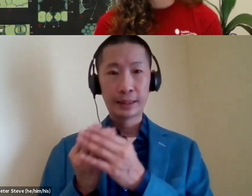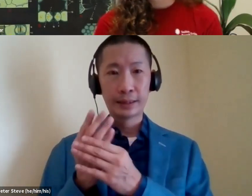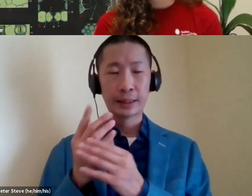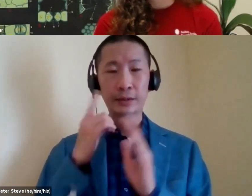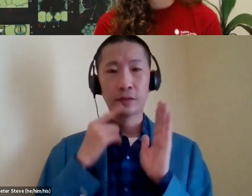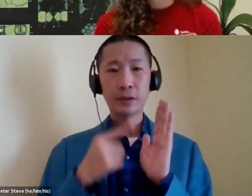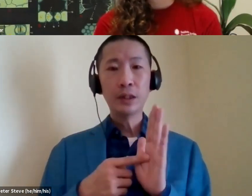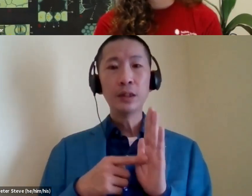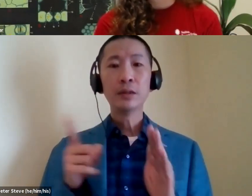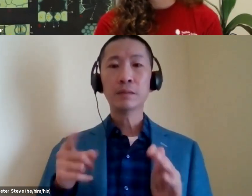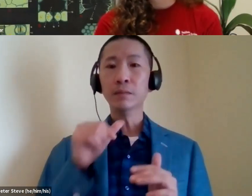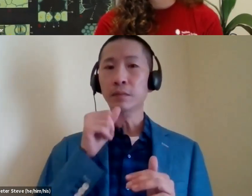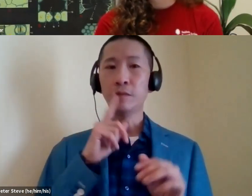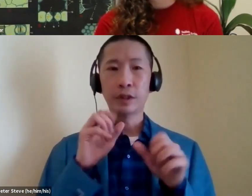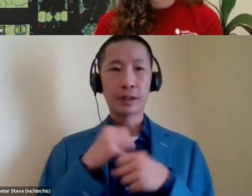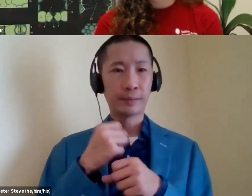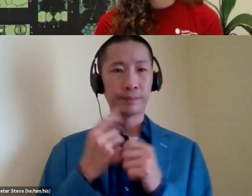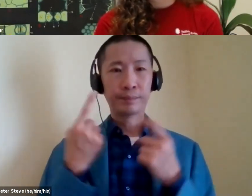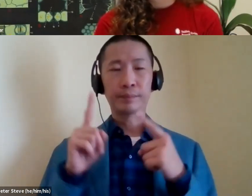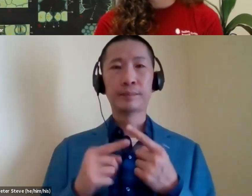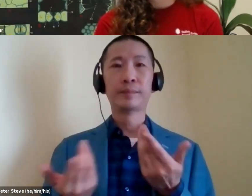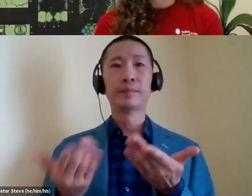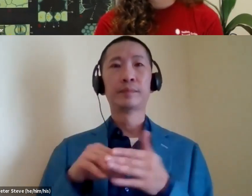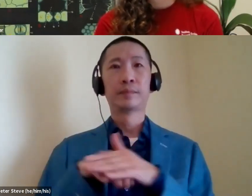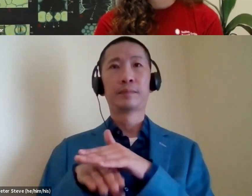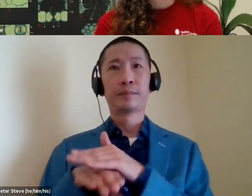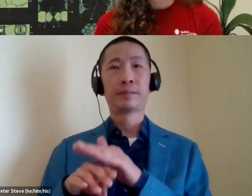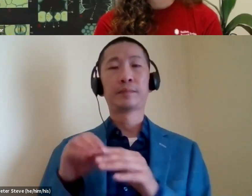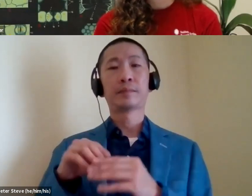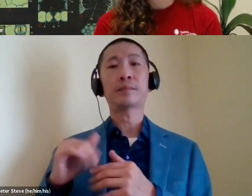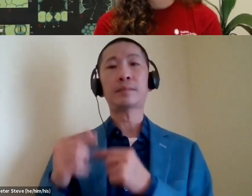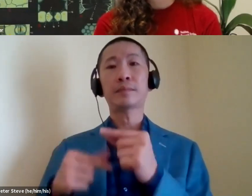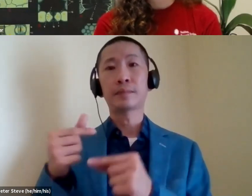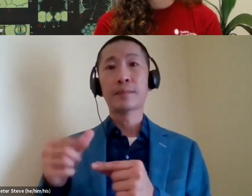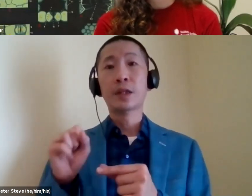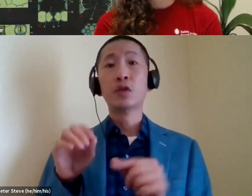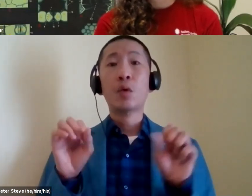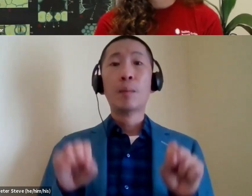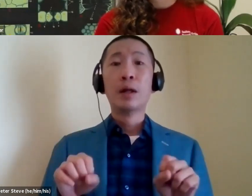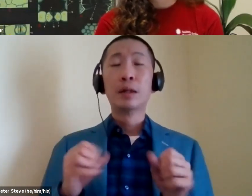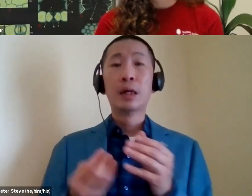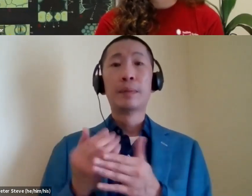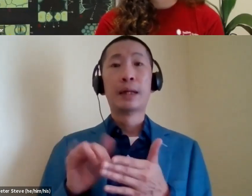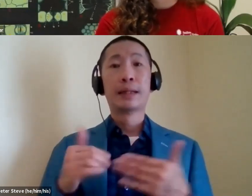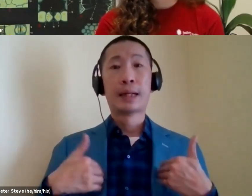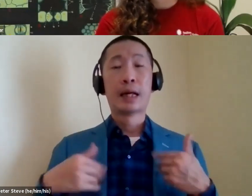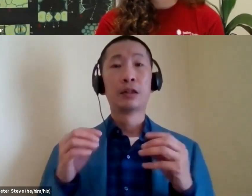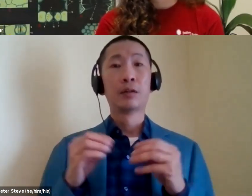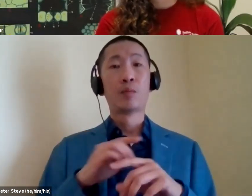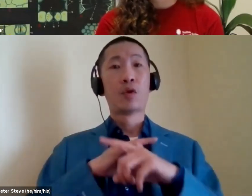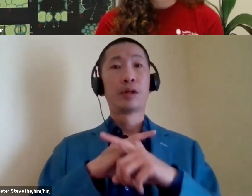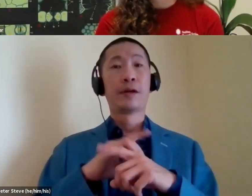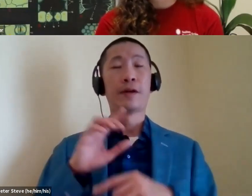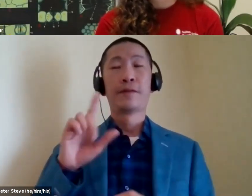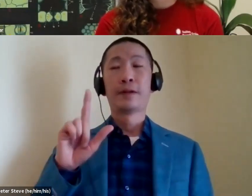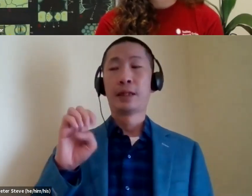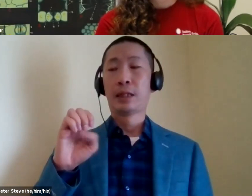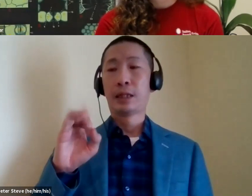Kim Komatsu (she/her): Are the ones that aren't going to make it to reproduce in that generation and so potentially a plant that has more defended leaves or more defended stems.